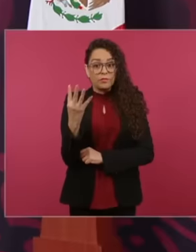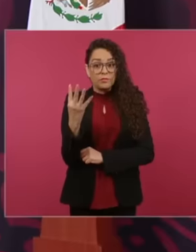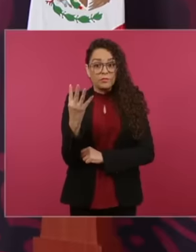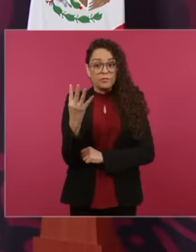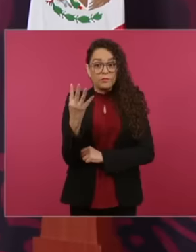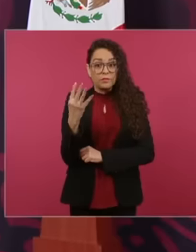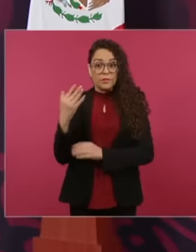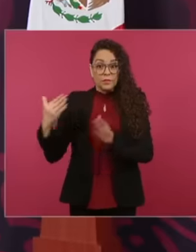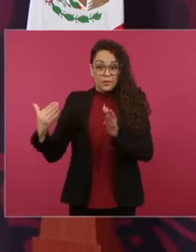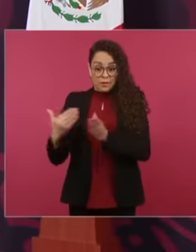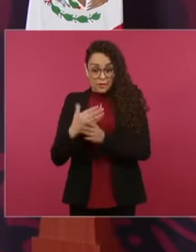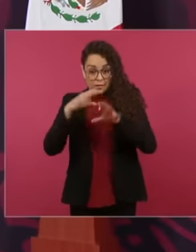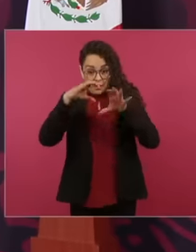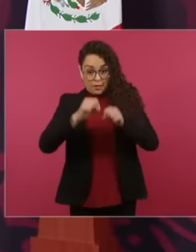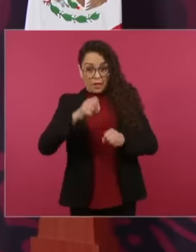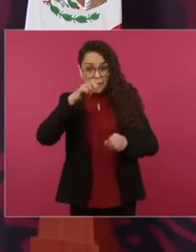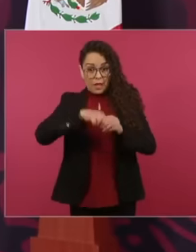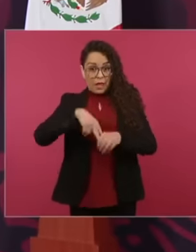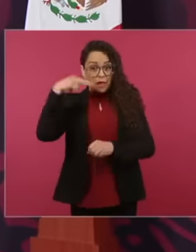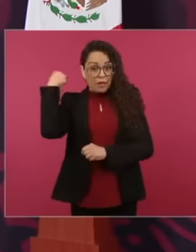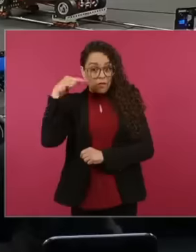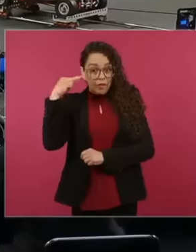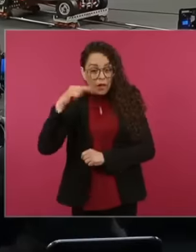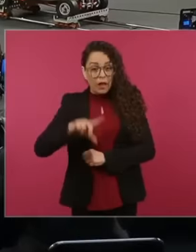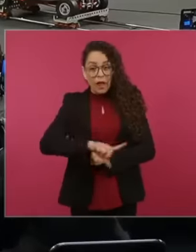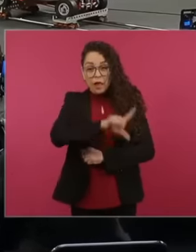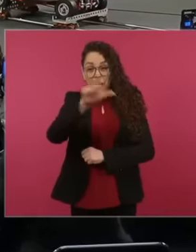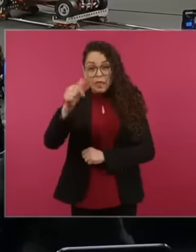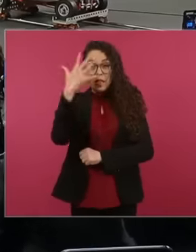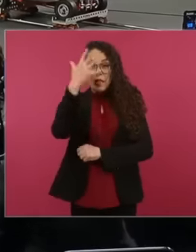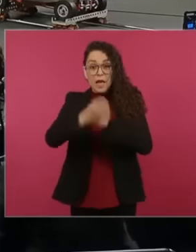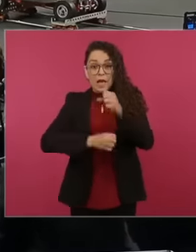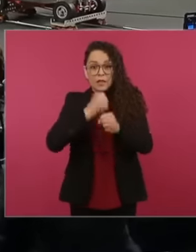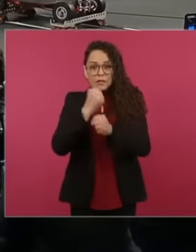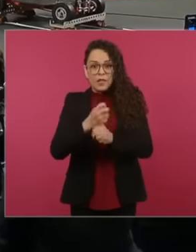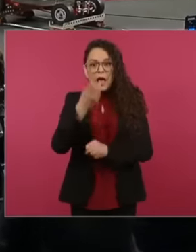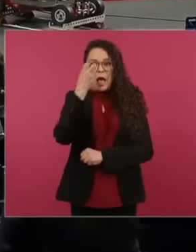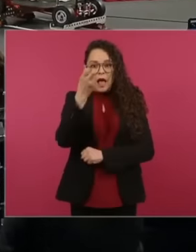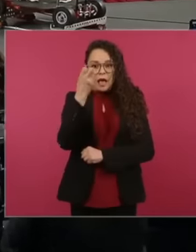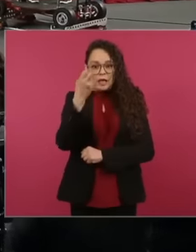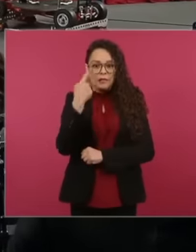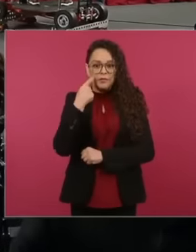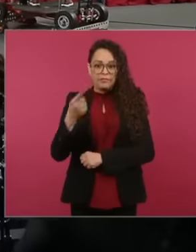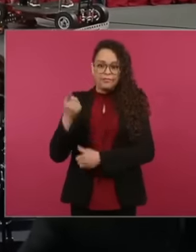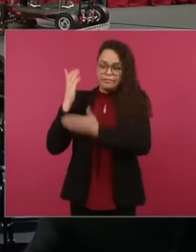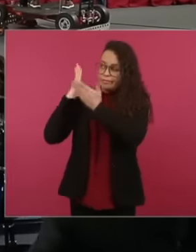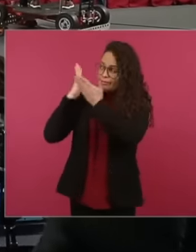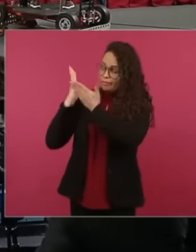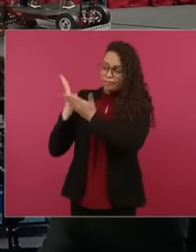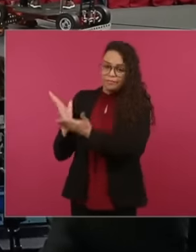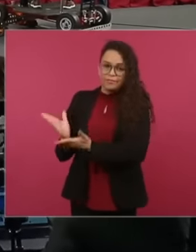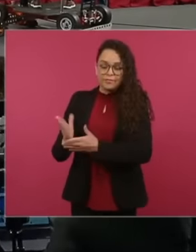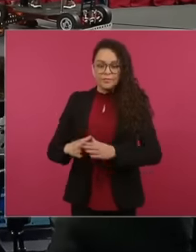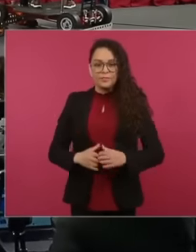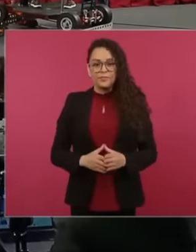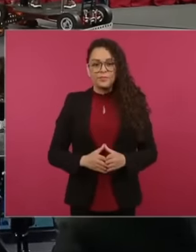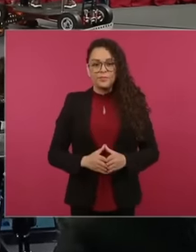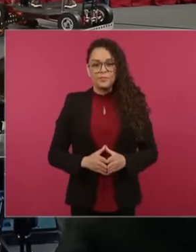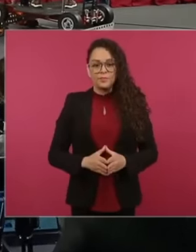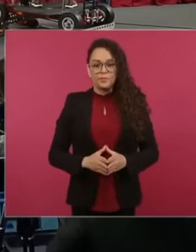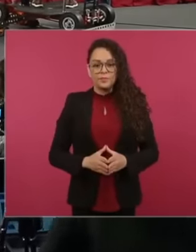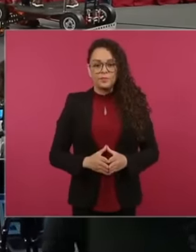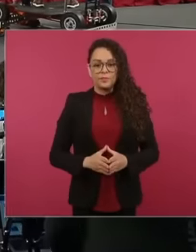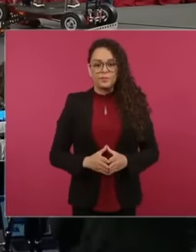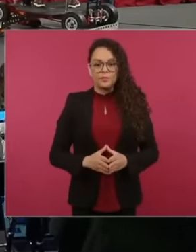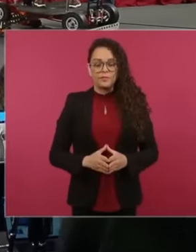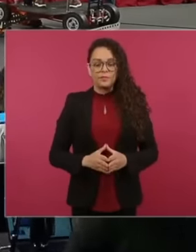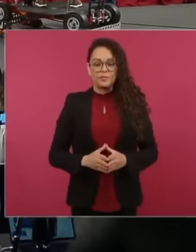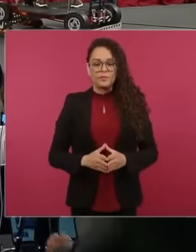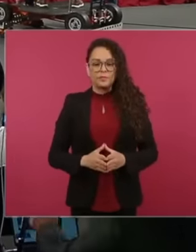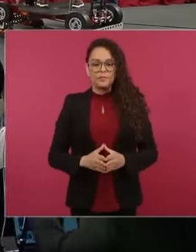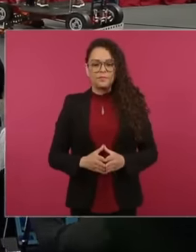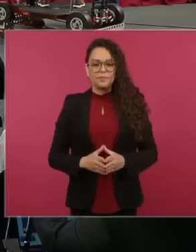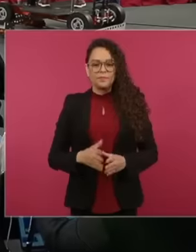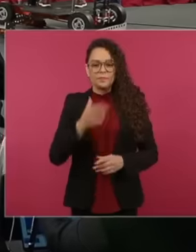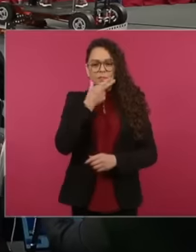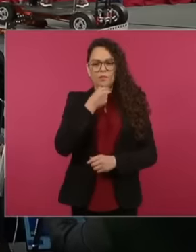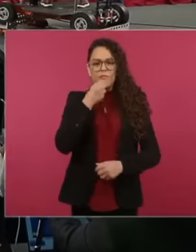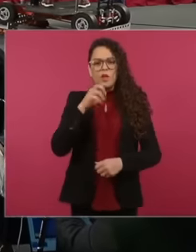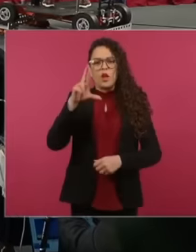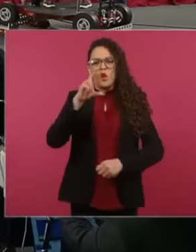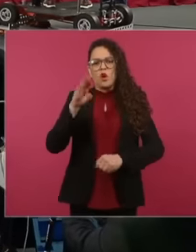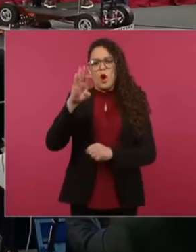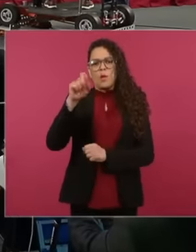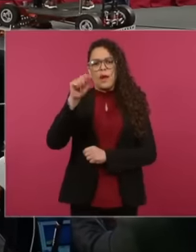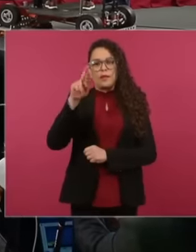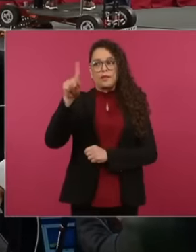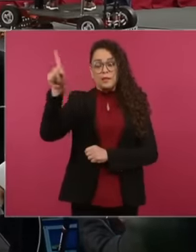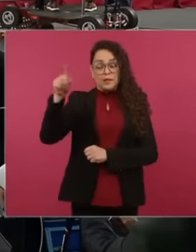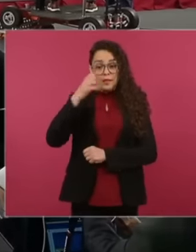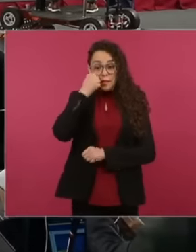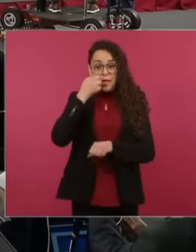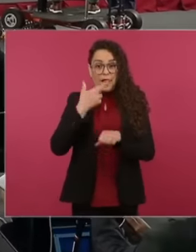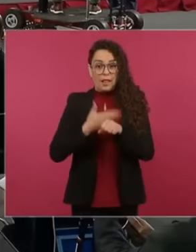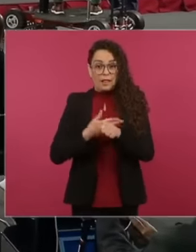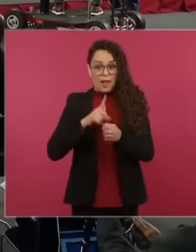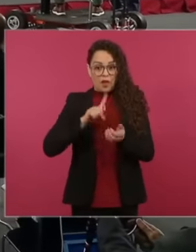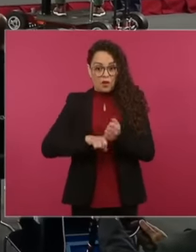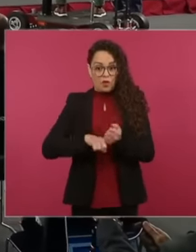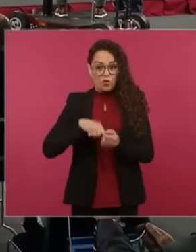Veracruz Rober was secretary of state of President